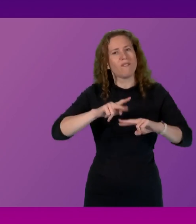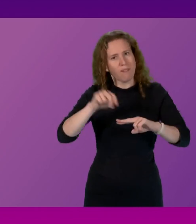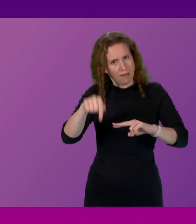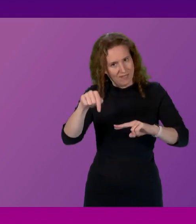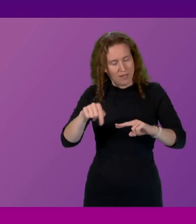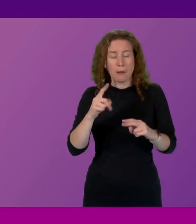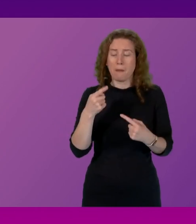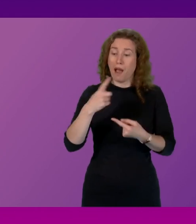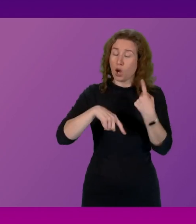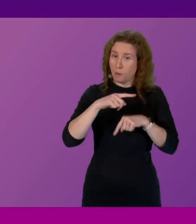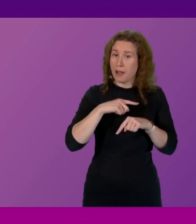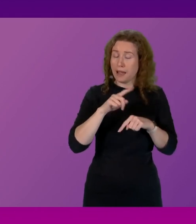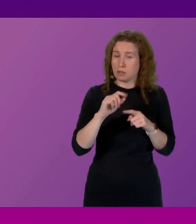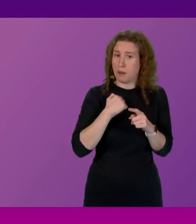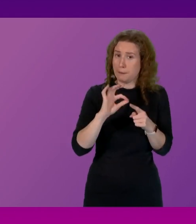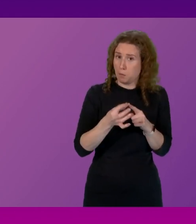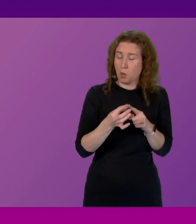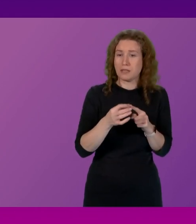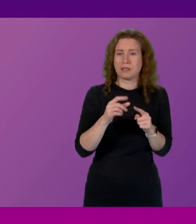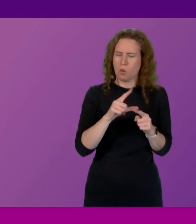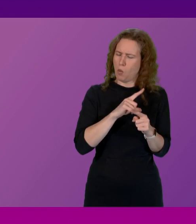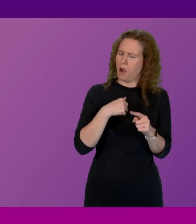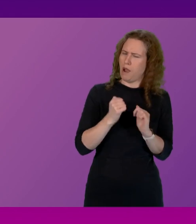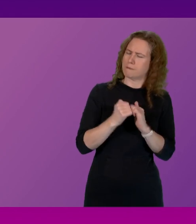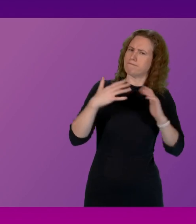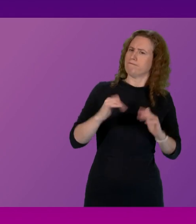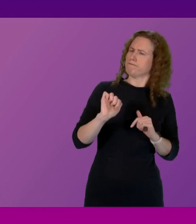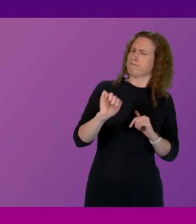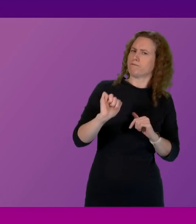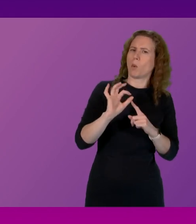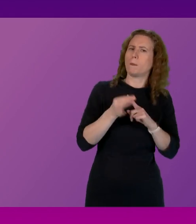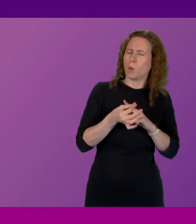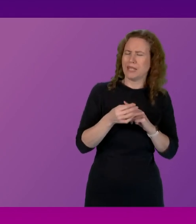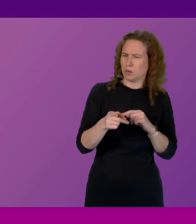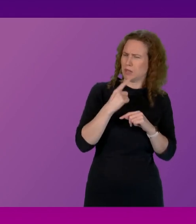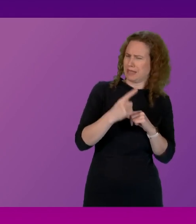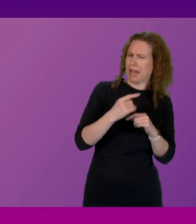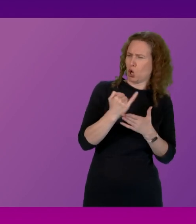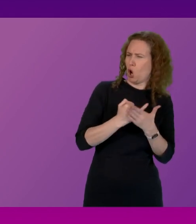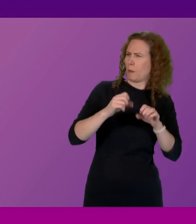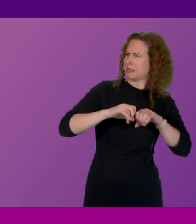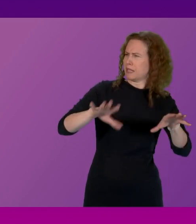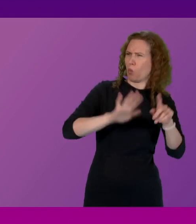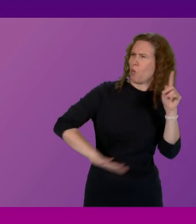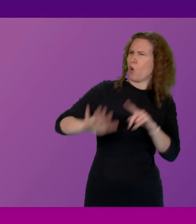However, I return to the reason why I took exception to Liz Smith suggesting that contamination